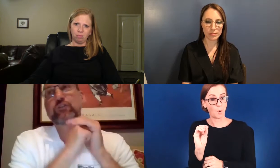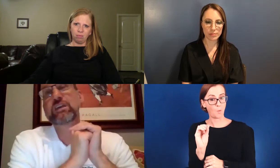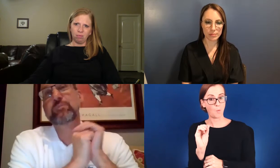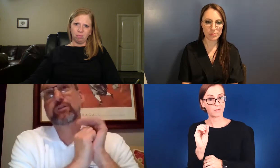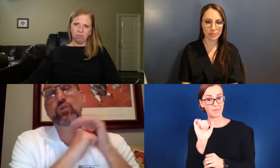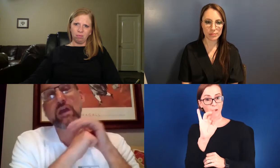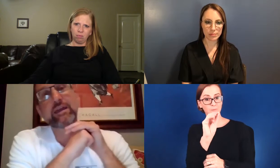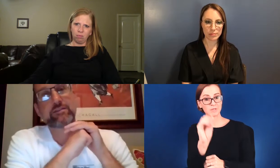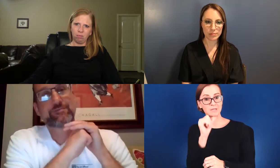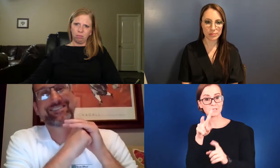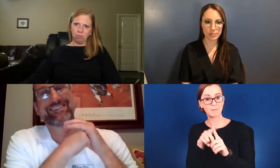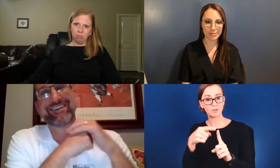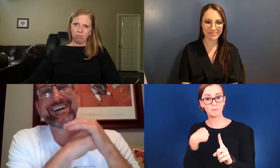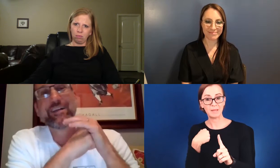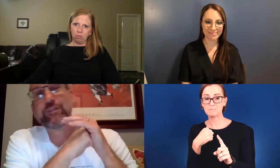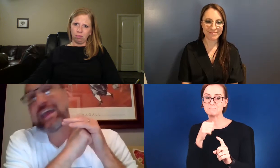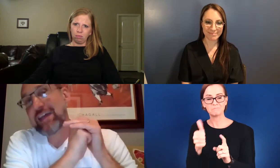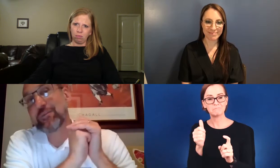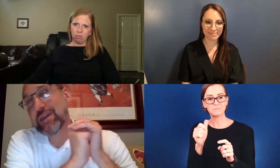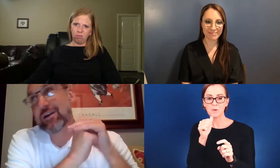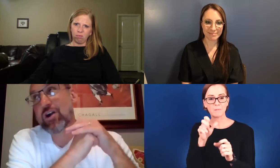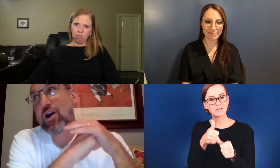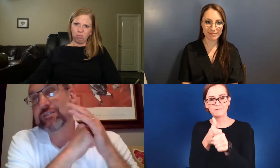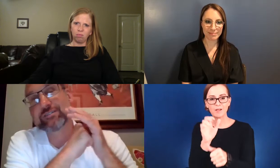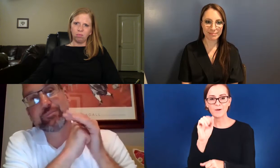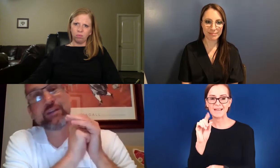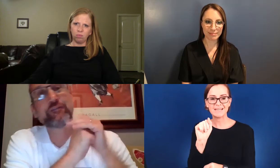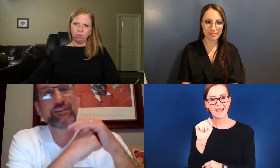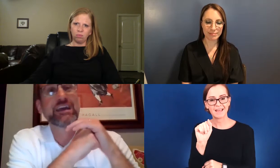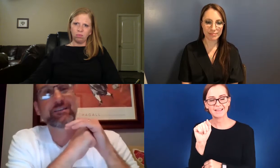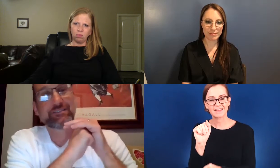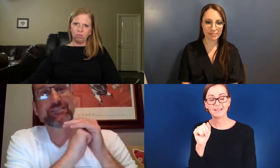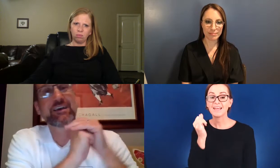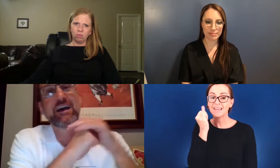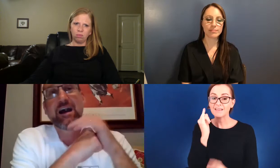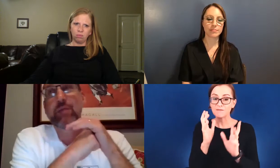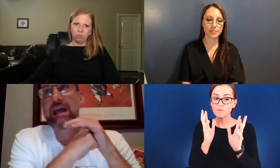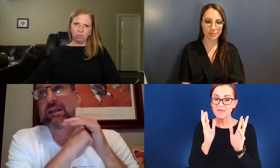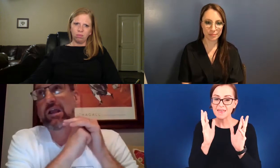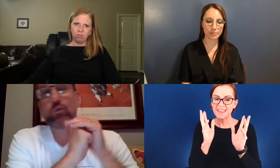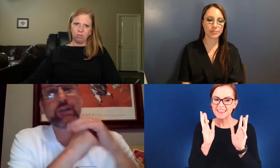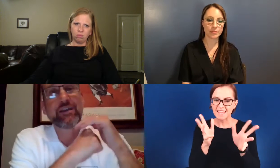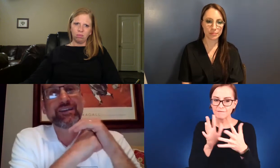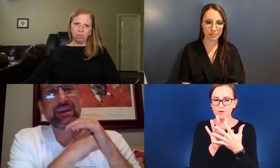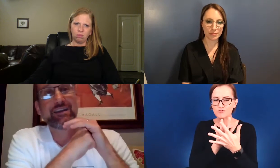If you keep it gray, then they have to make a cost benefit analysis. Am I gonna go without a net,